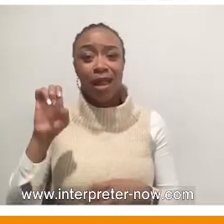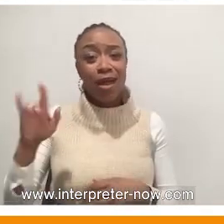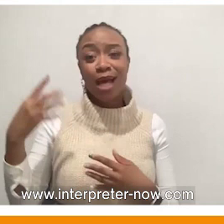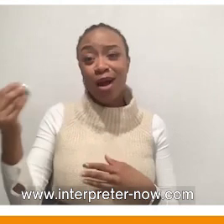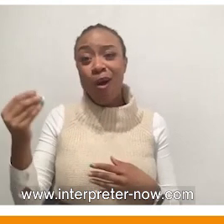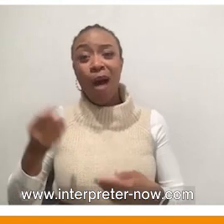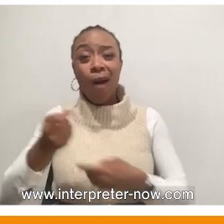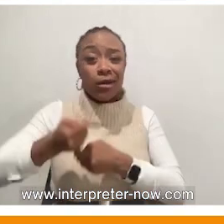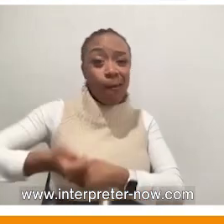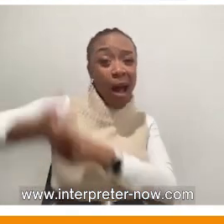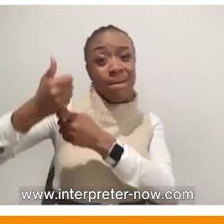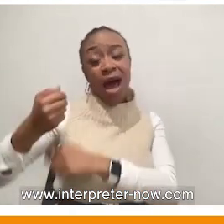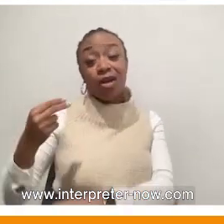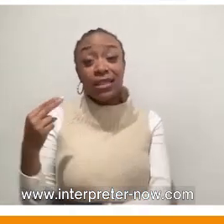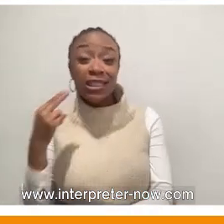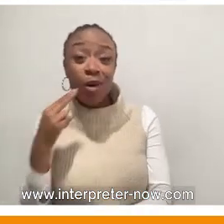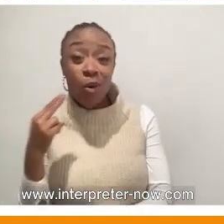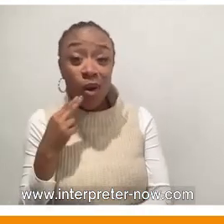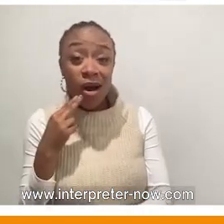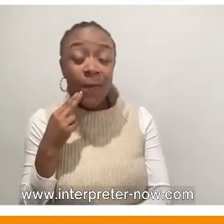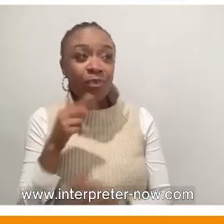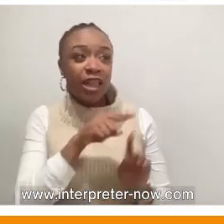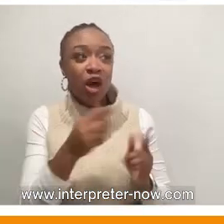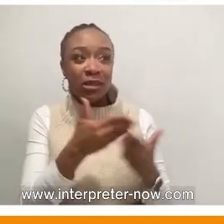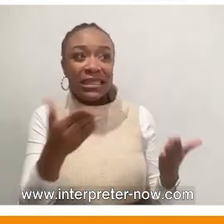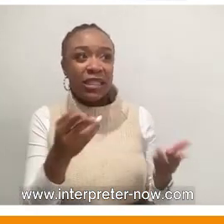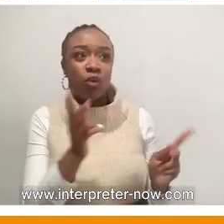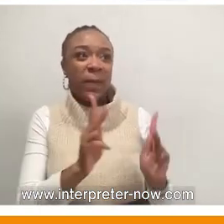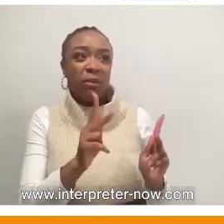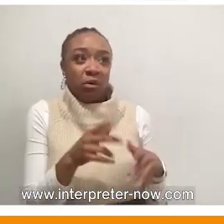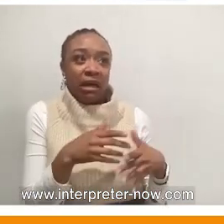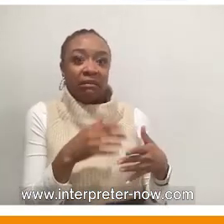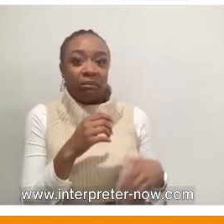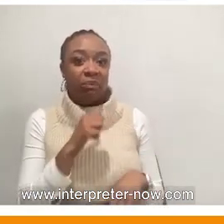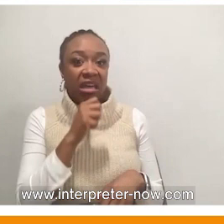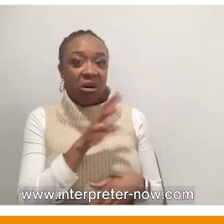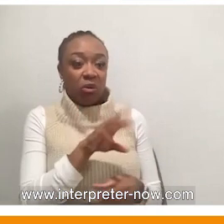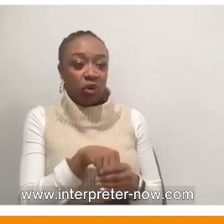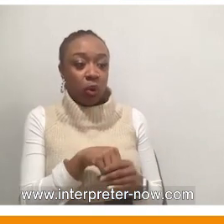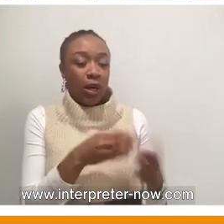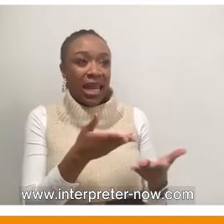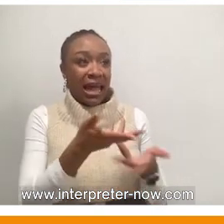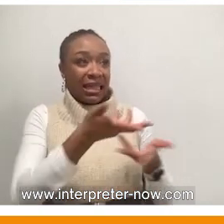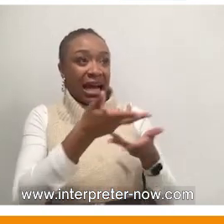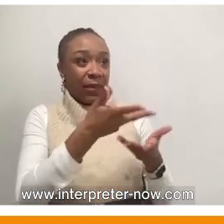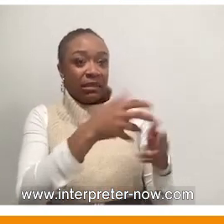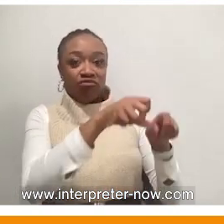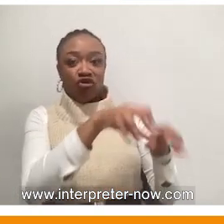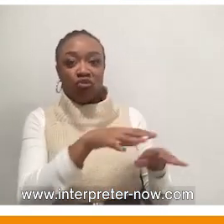to certain clubs and pop bottles and smoke hookah. But it's things and activities that other people don't do, so it becomes an end of a